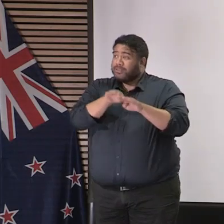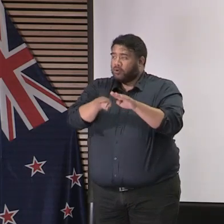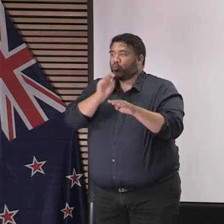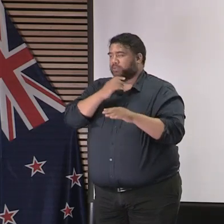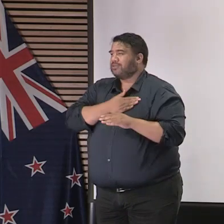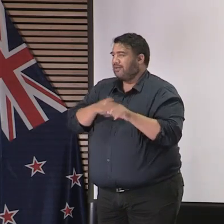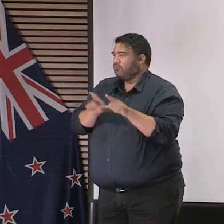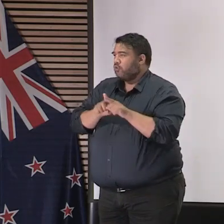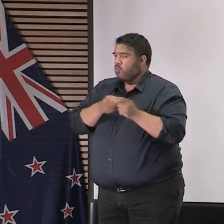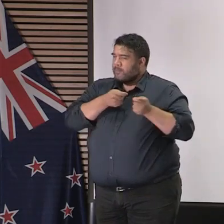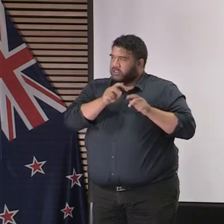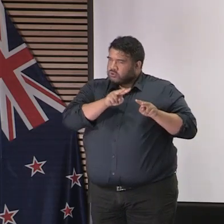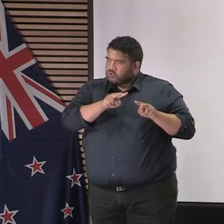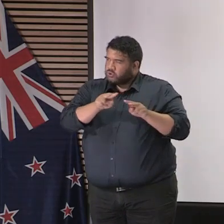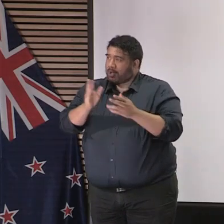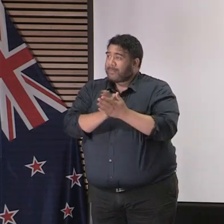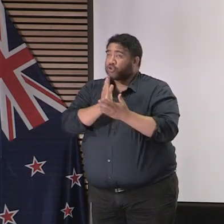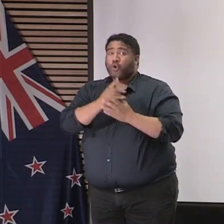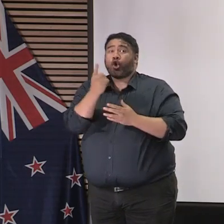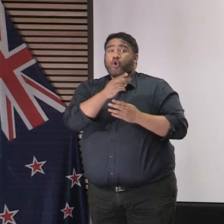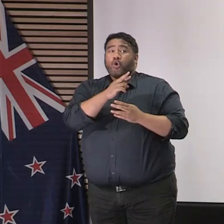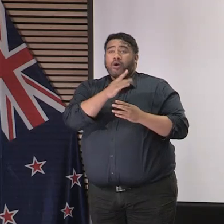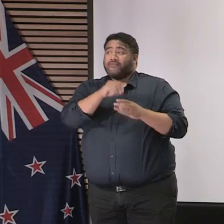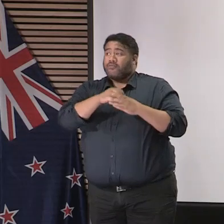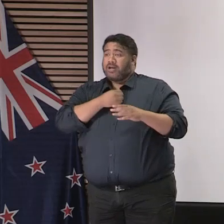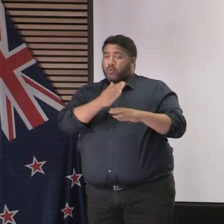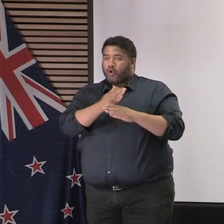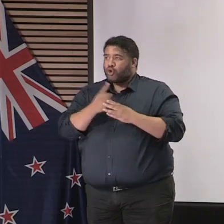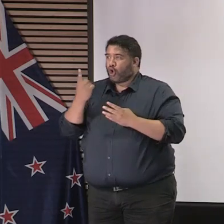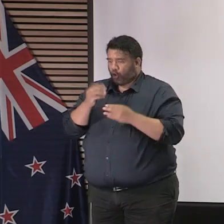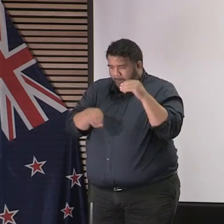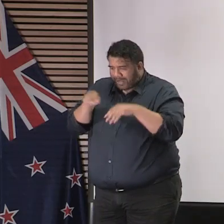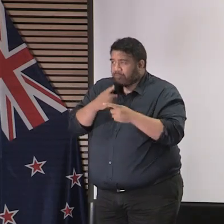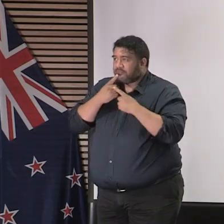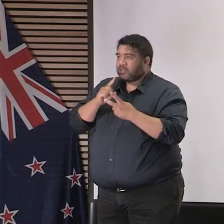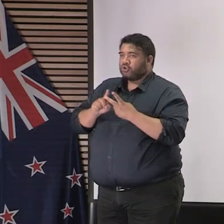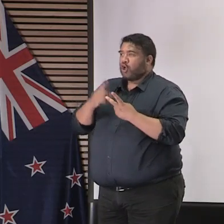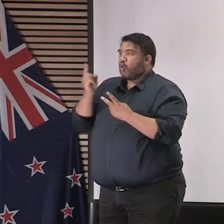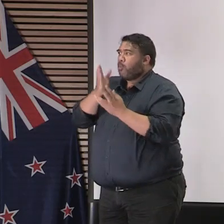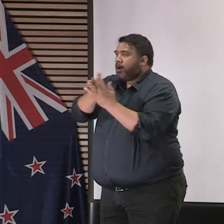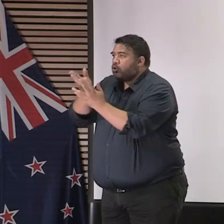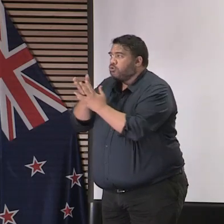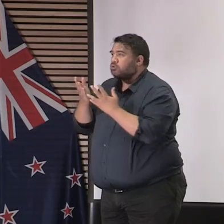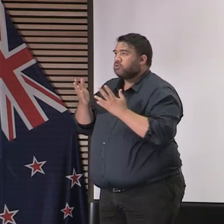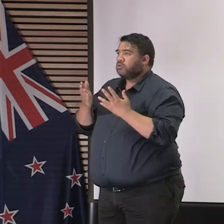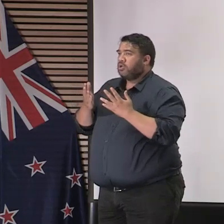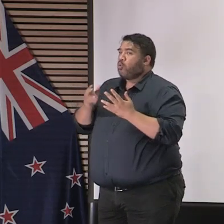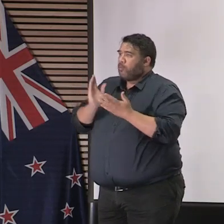delivery process will take praise here. -- place here. The supply chain will all be very carefully managed to ensure all the people putting